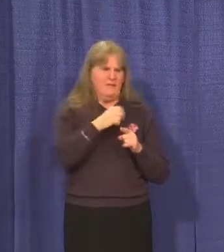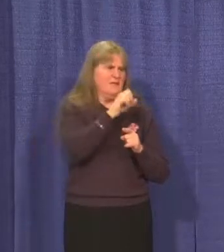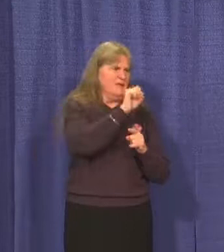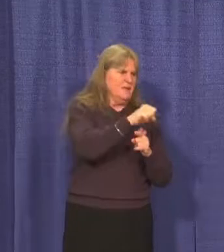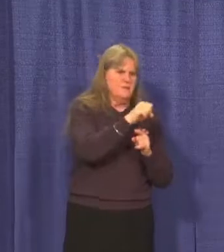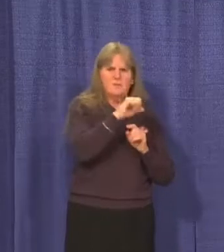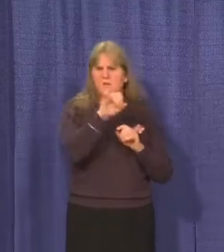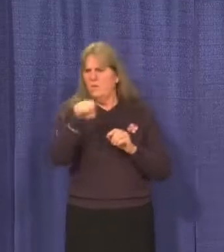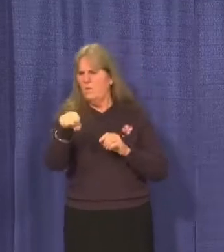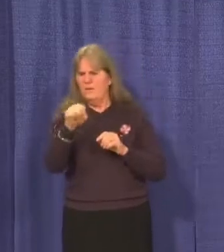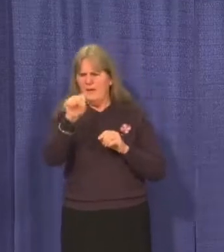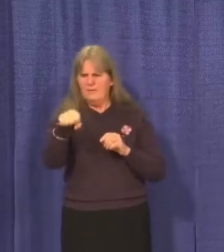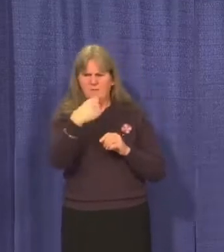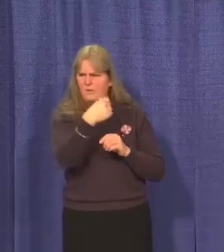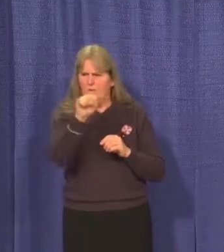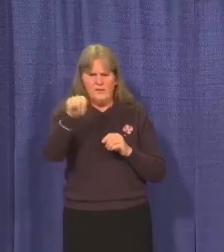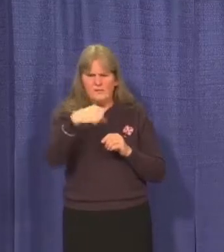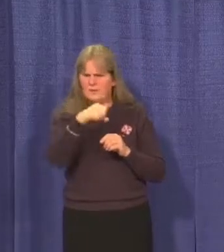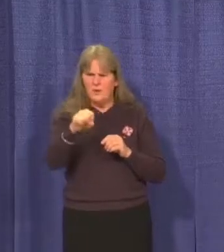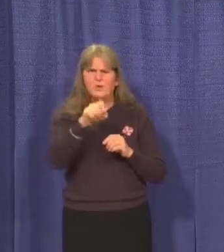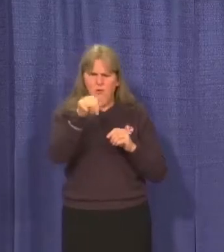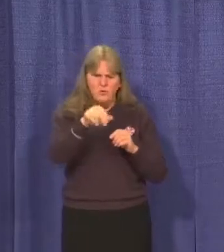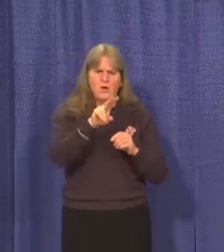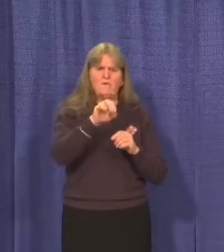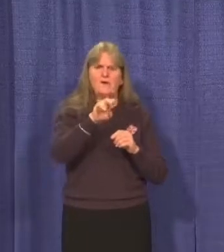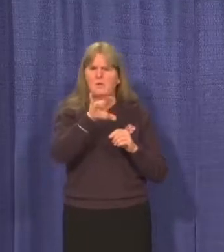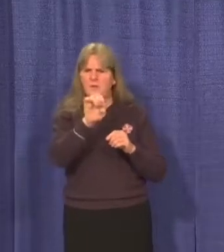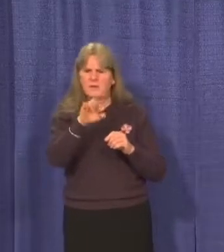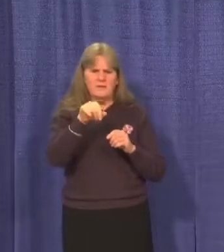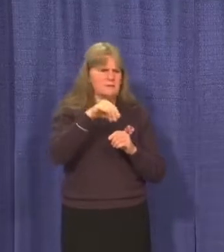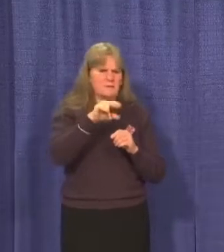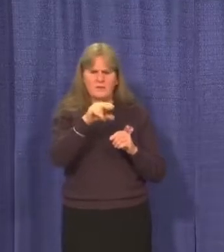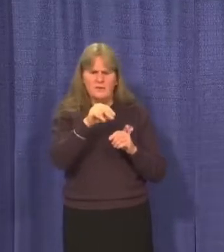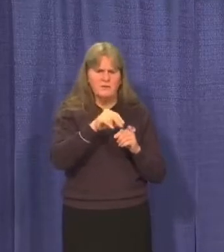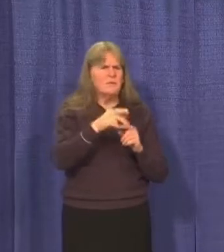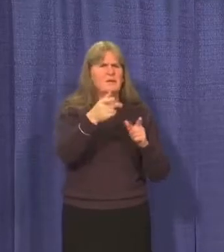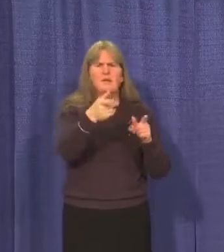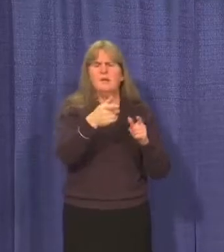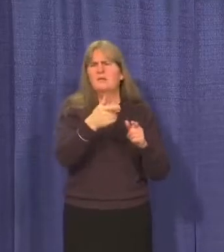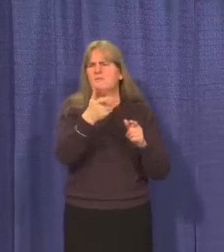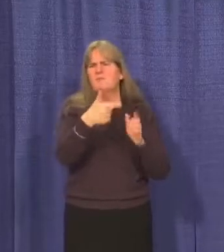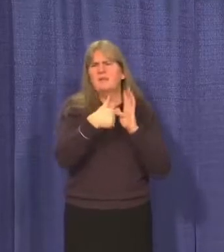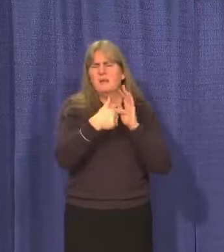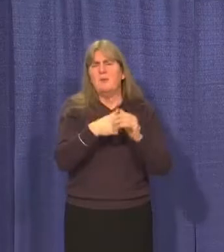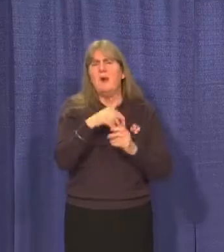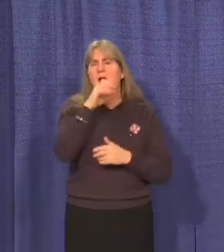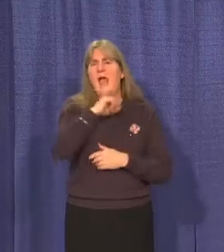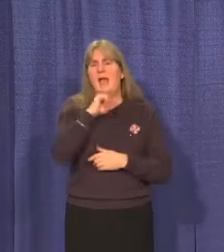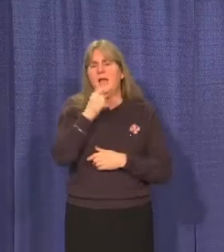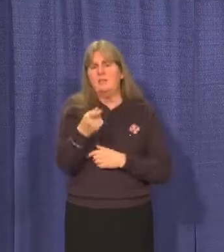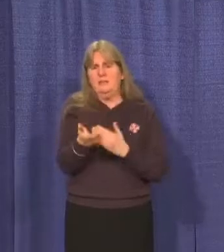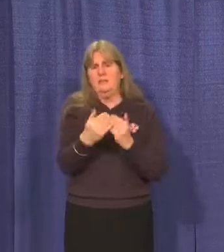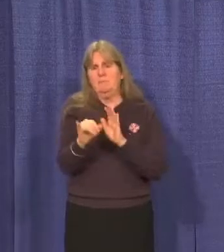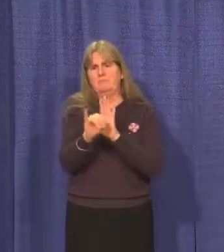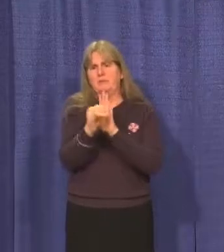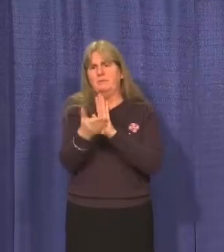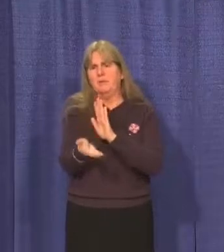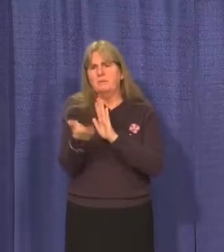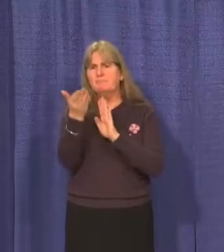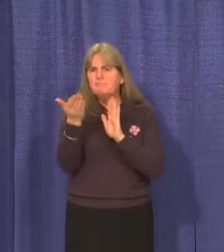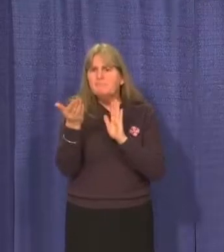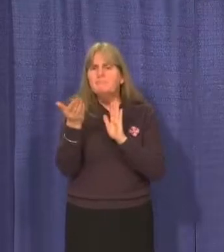of making those decisions.